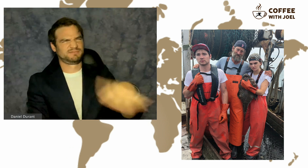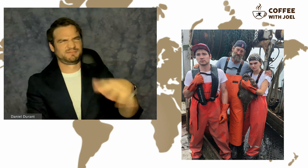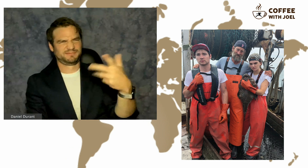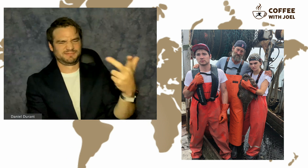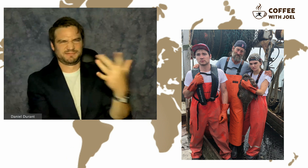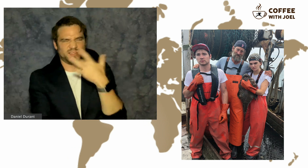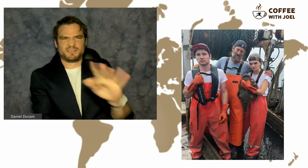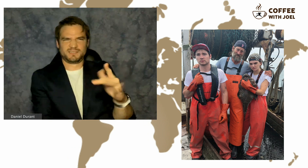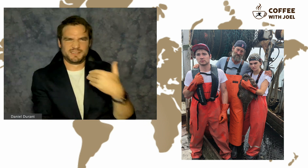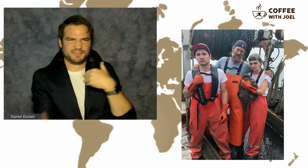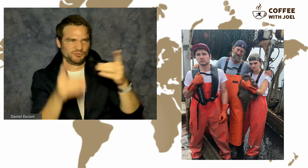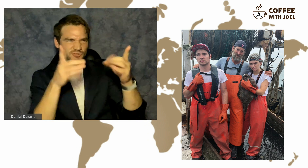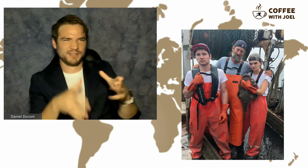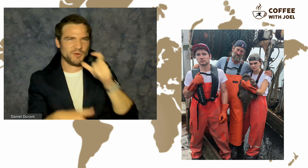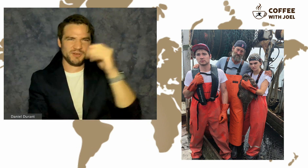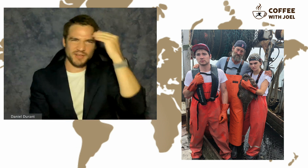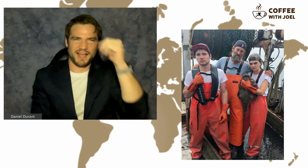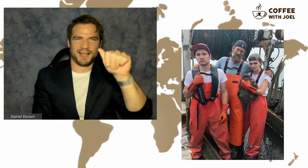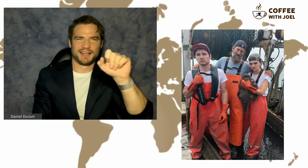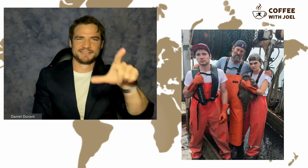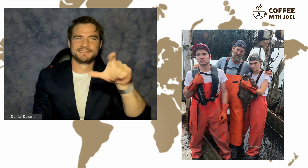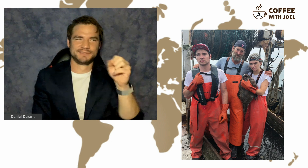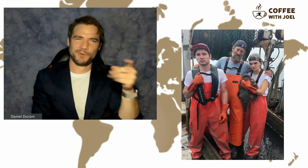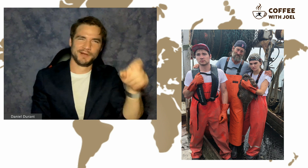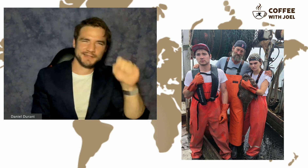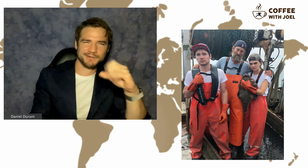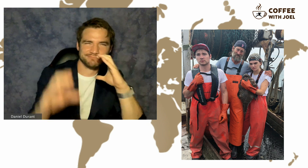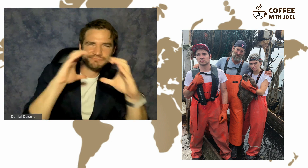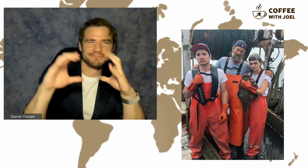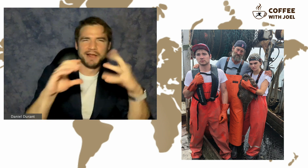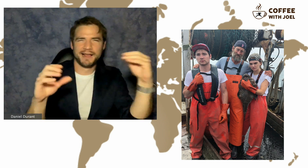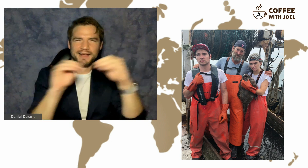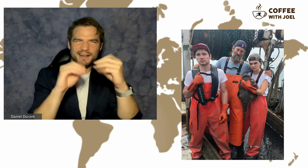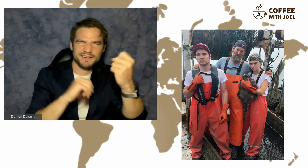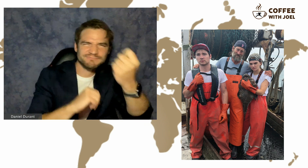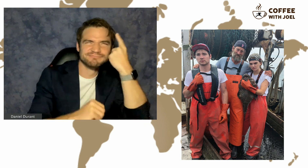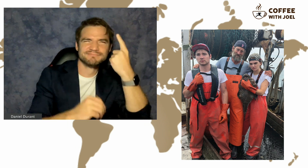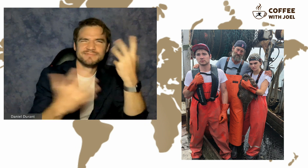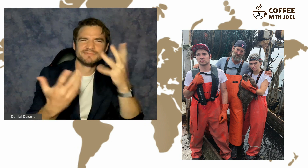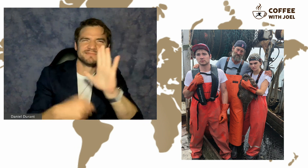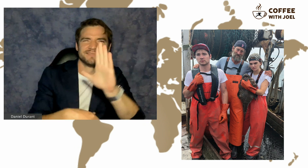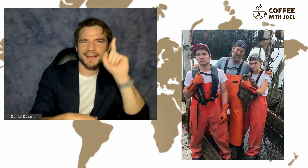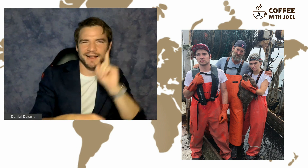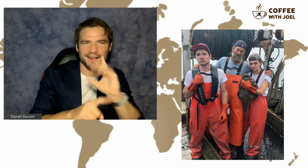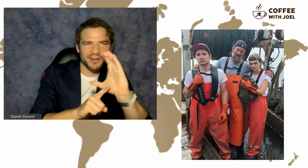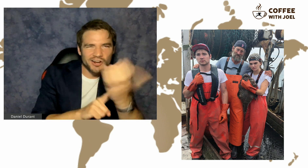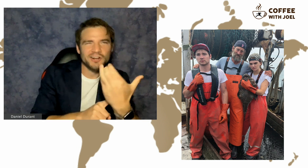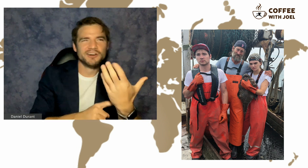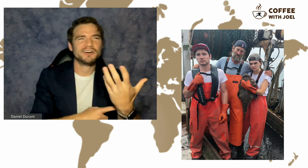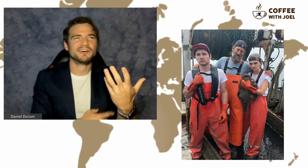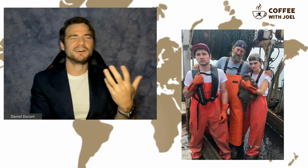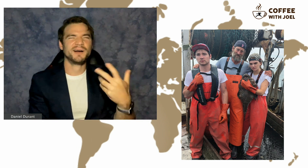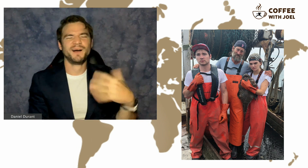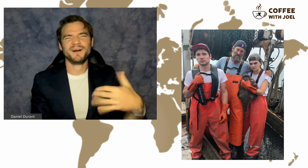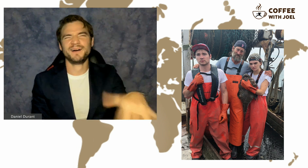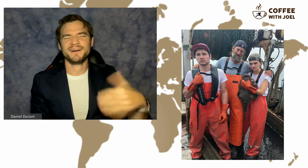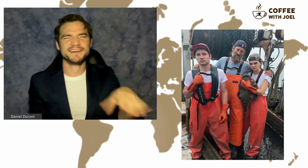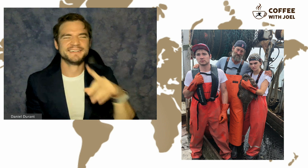of course, and they said we’re lucky to have a director who knows ASL so she can communicate and better understand deaf culture.